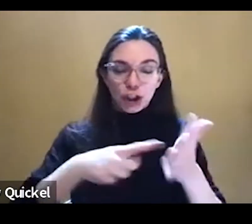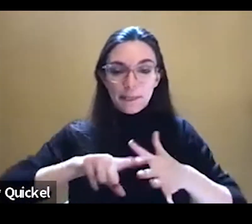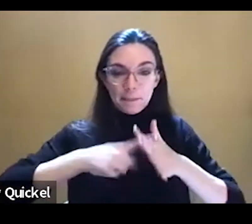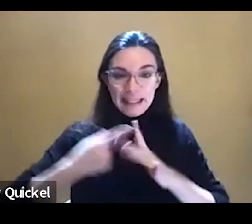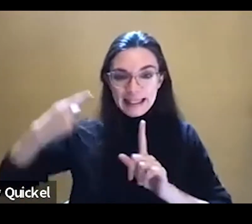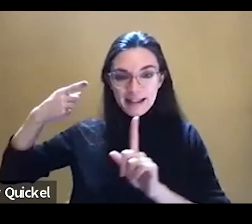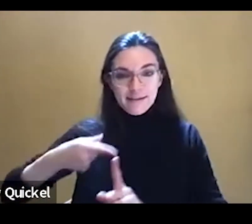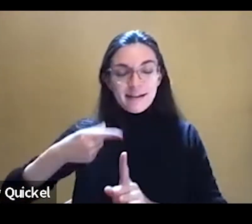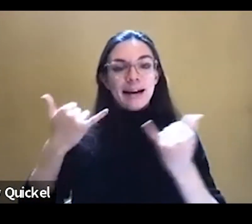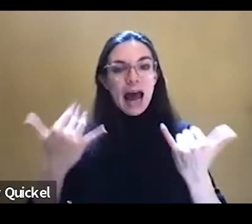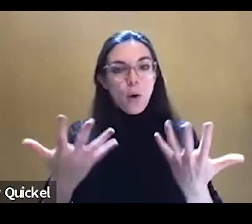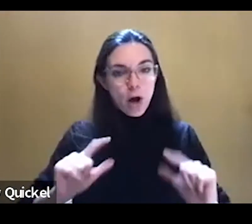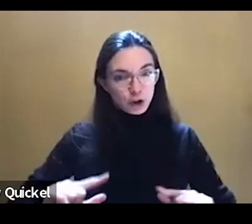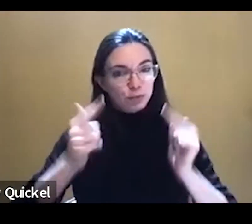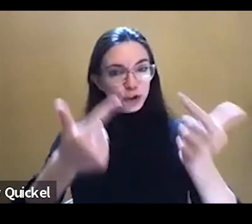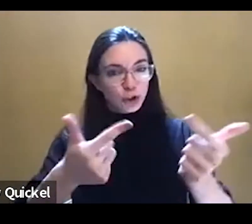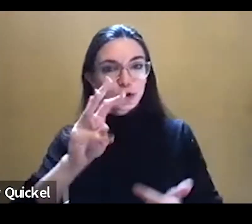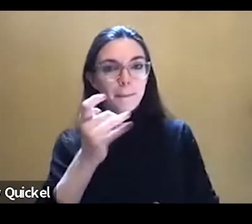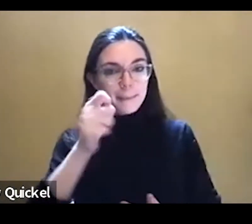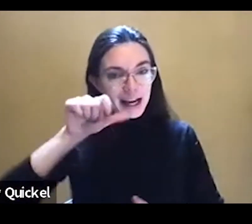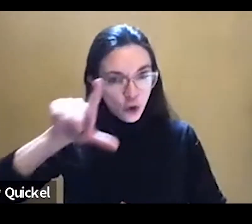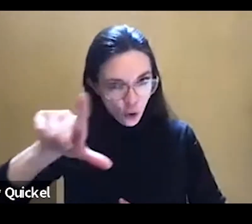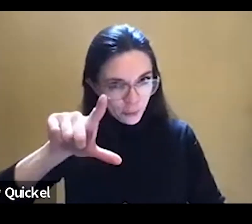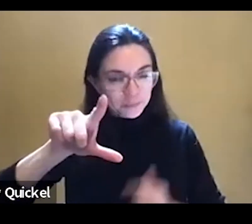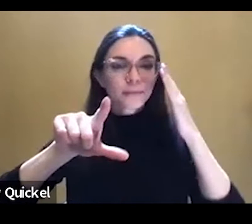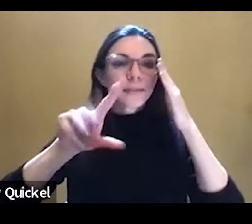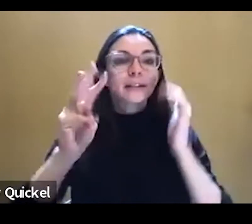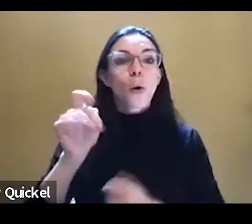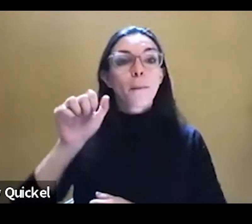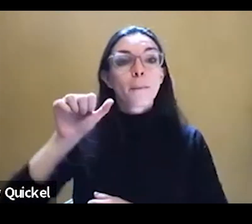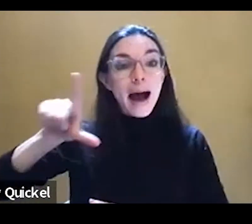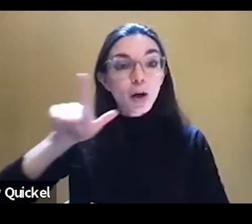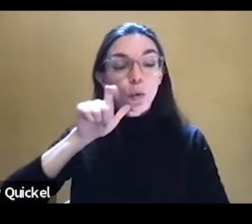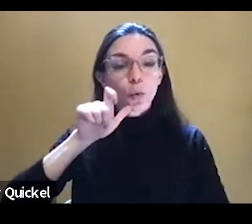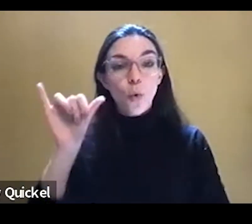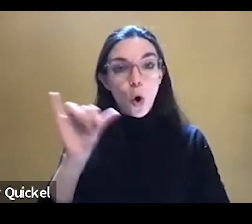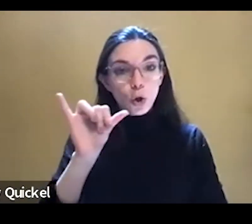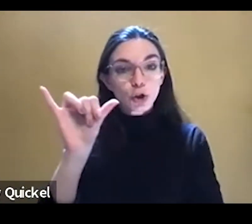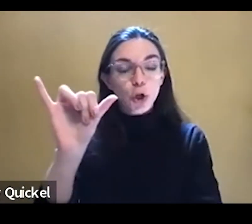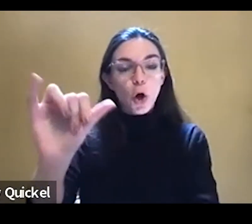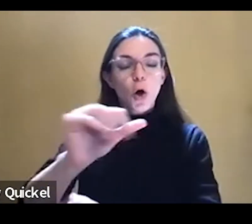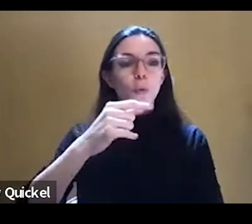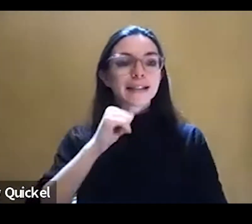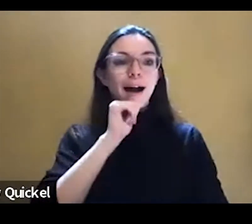turn to Michael. Michael, who also goes by